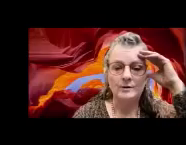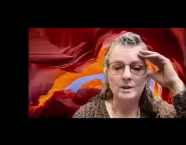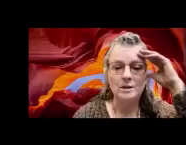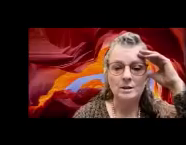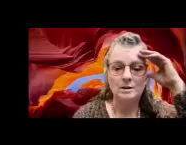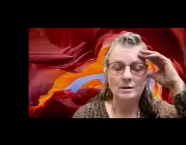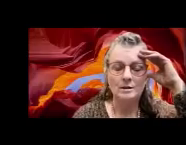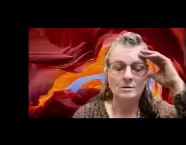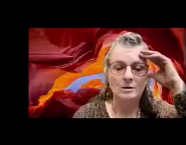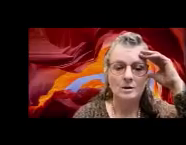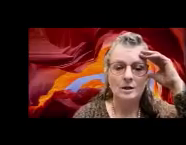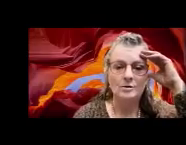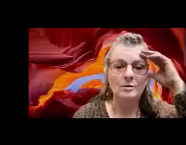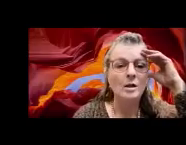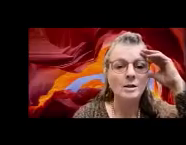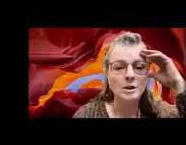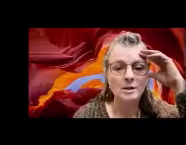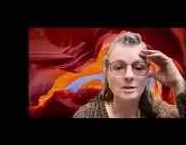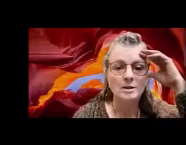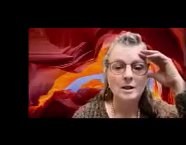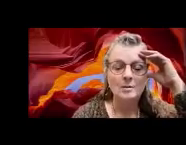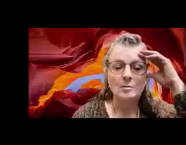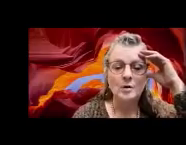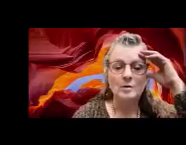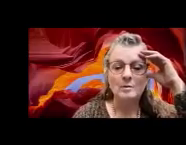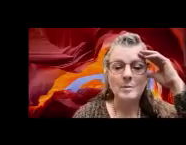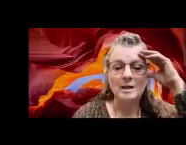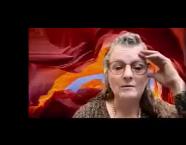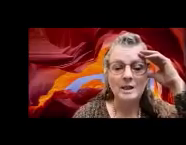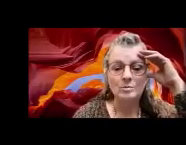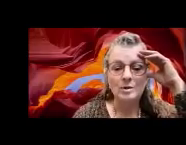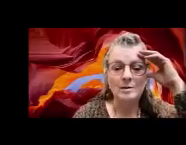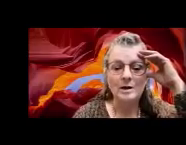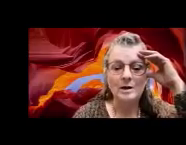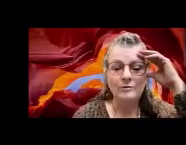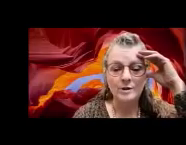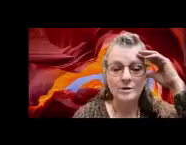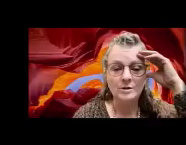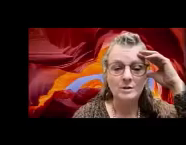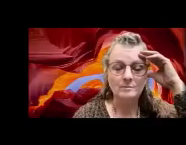physician or a neurologist, many of these will come out first,